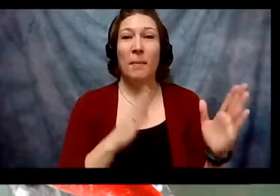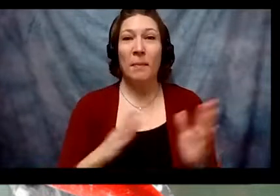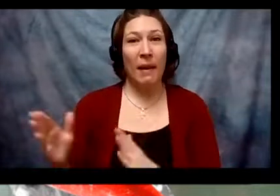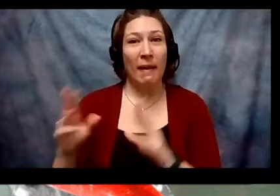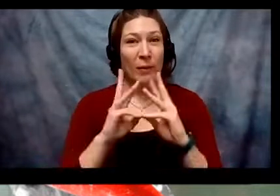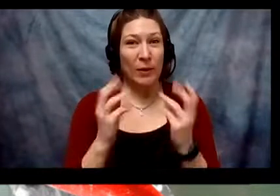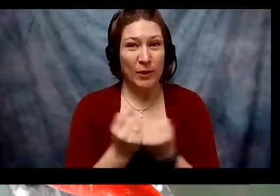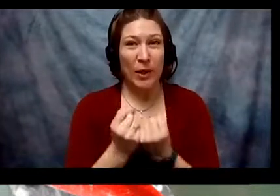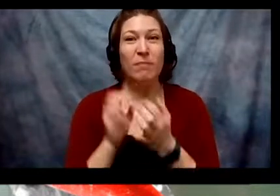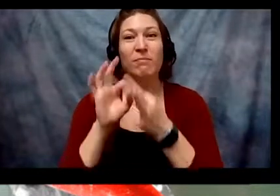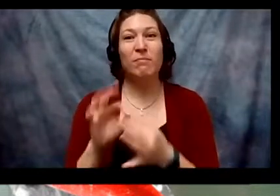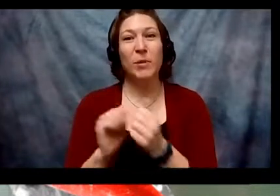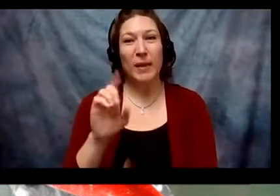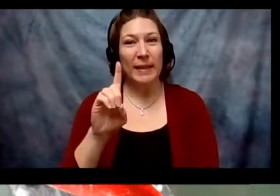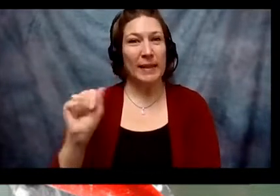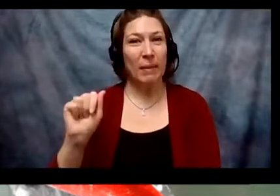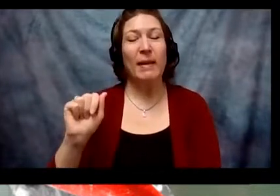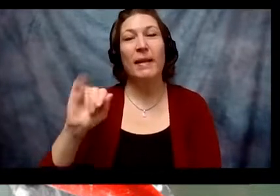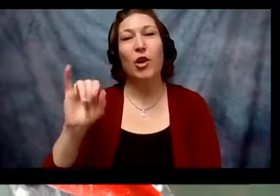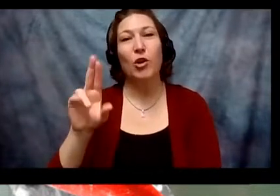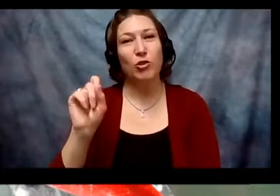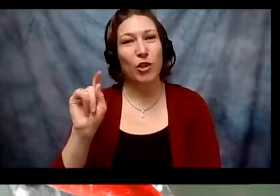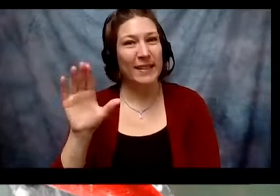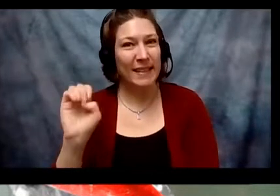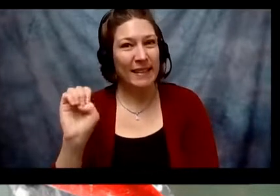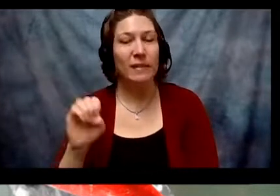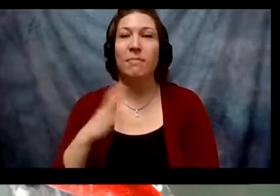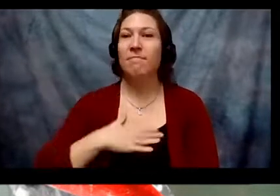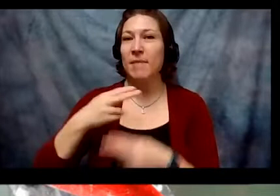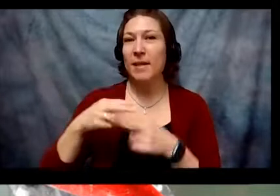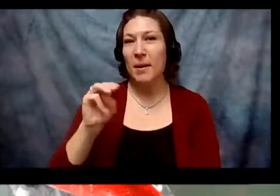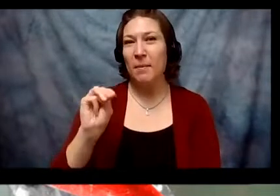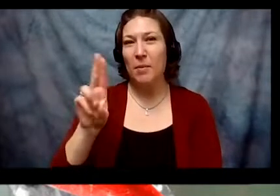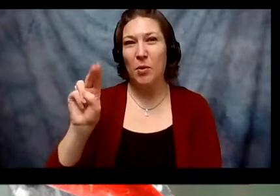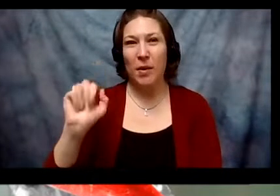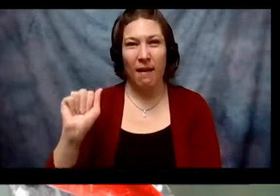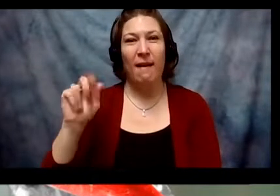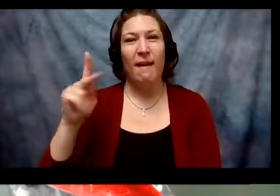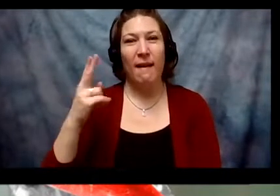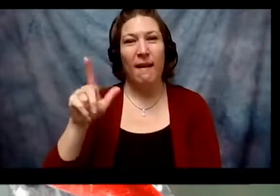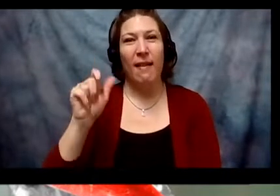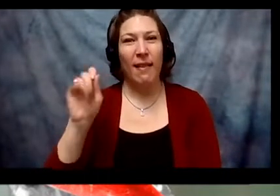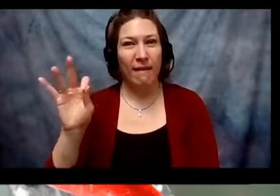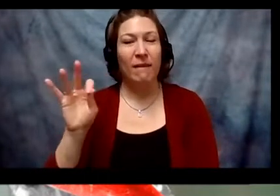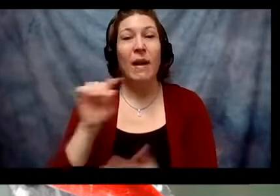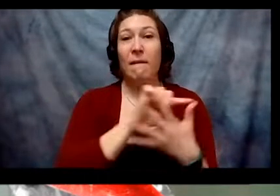on Disability Justice. Again, my name is Muna Khalif. These five workshops are made for